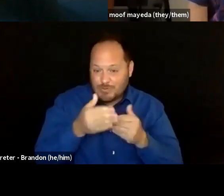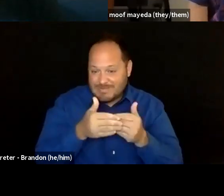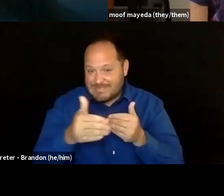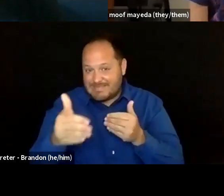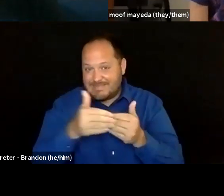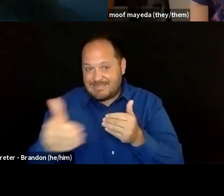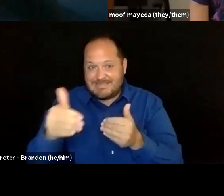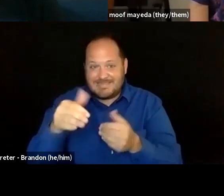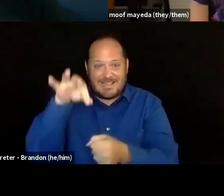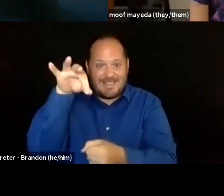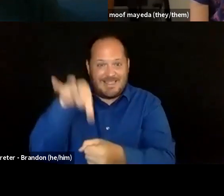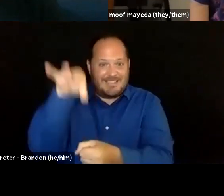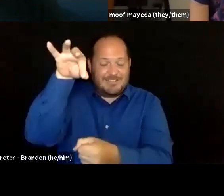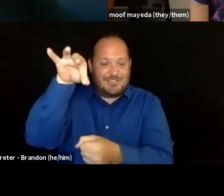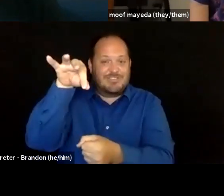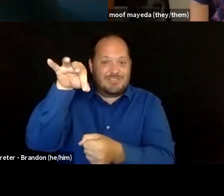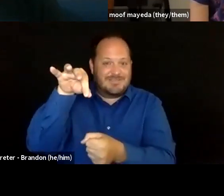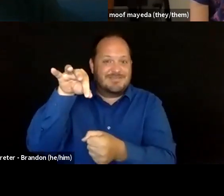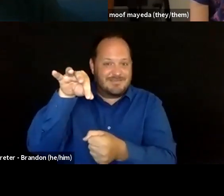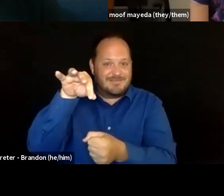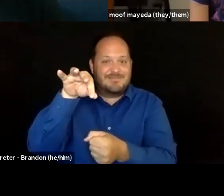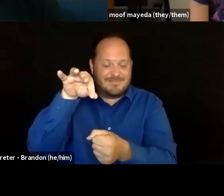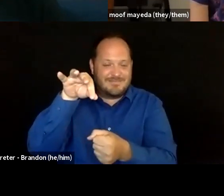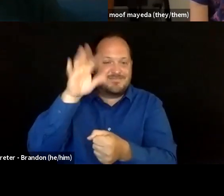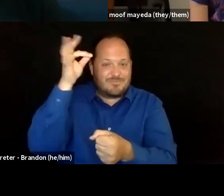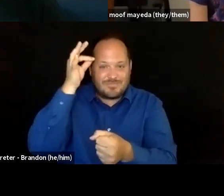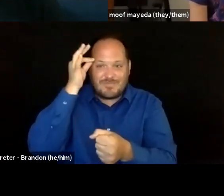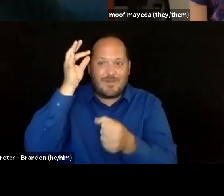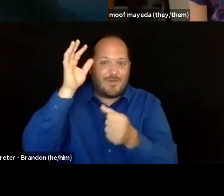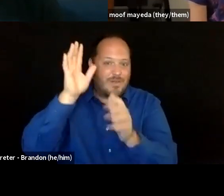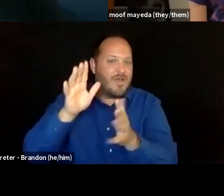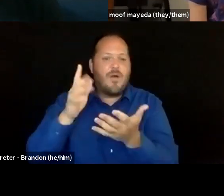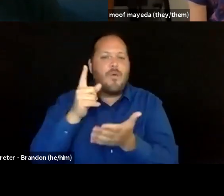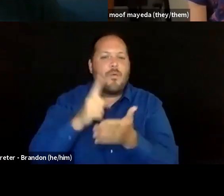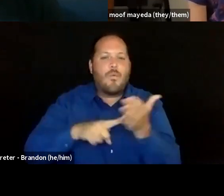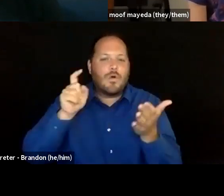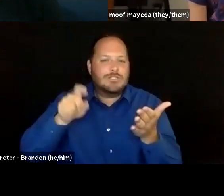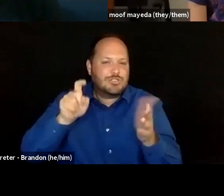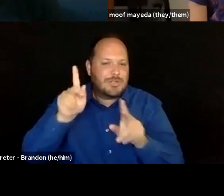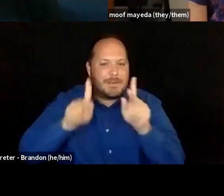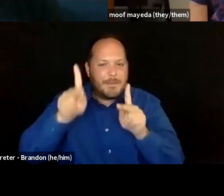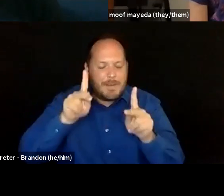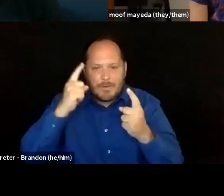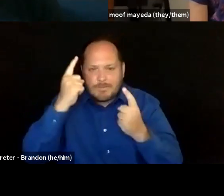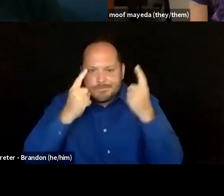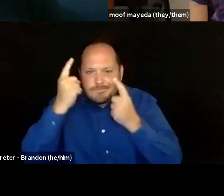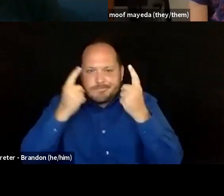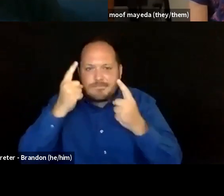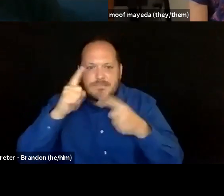And also the government finally being behind 100% the promises